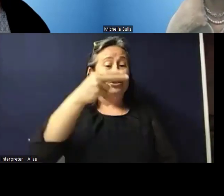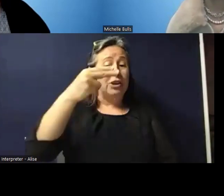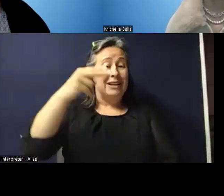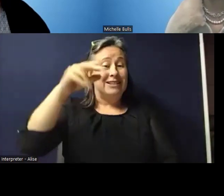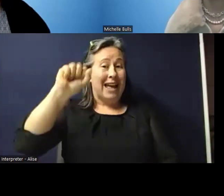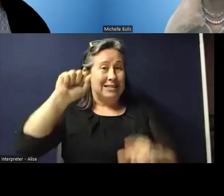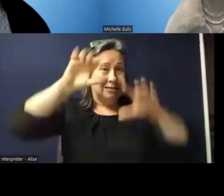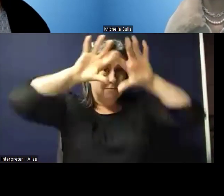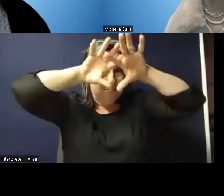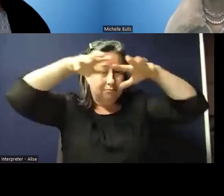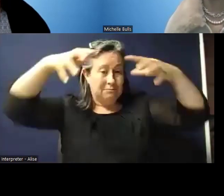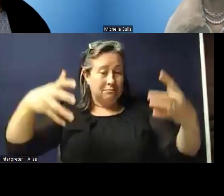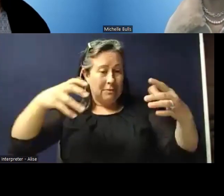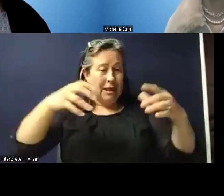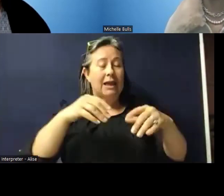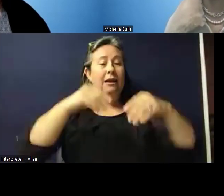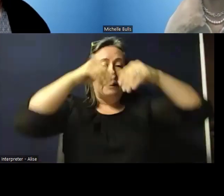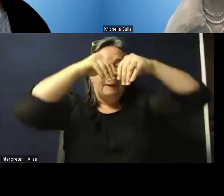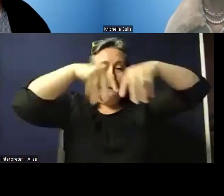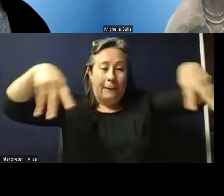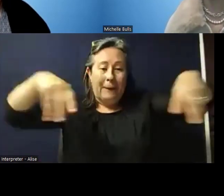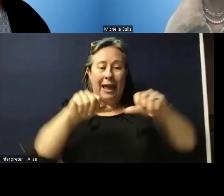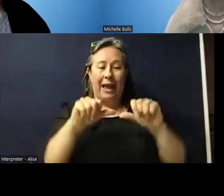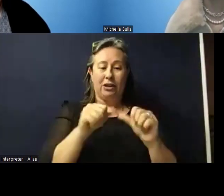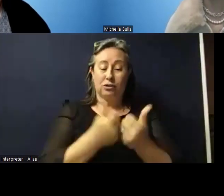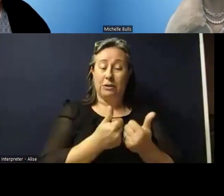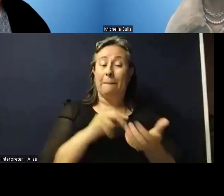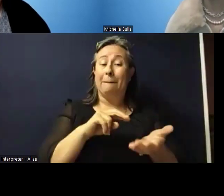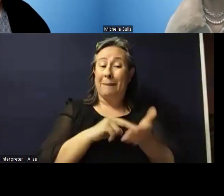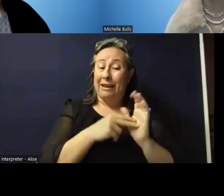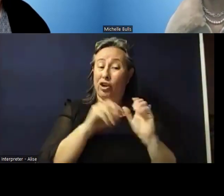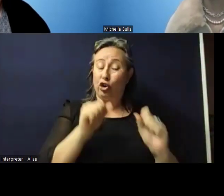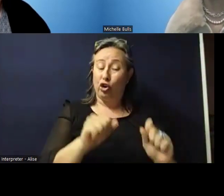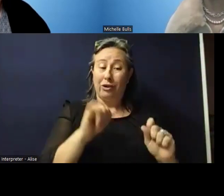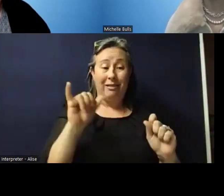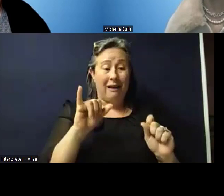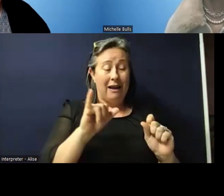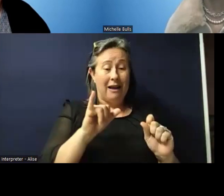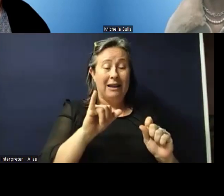so that includes, for example, our sister agencies like the Centers for Disease Control